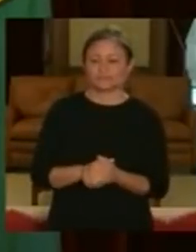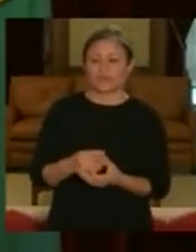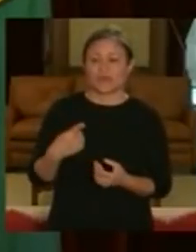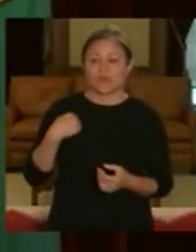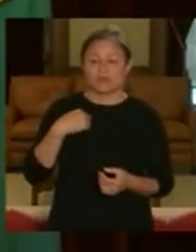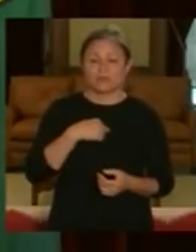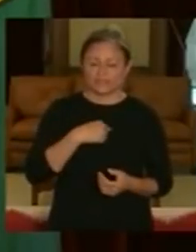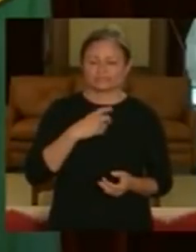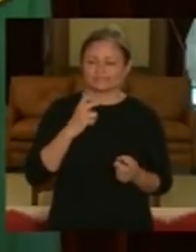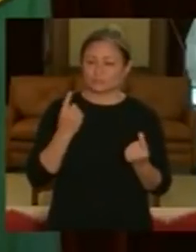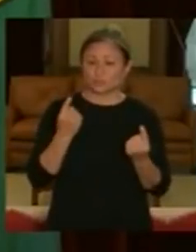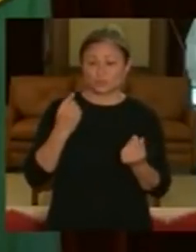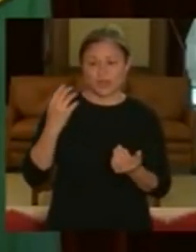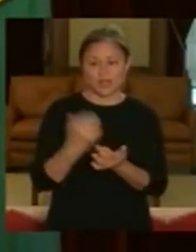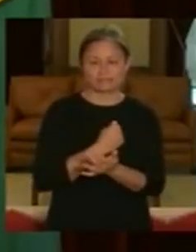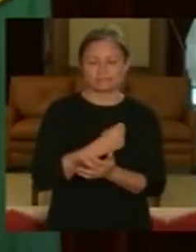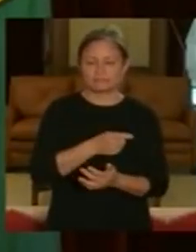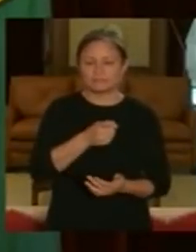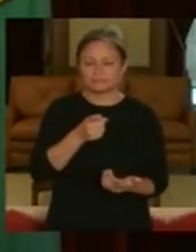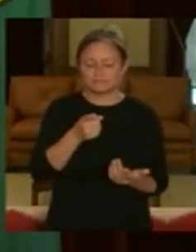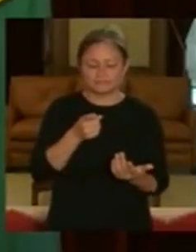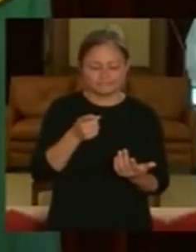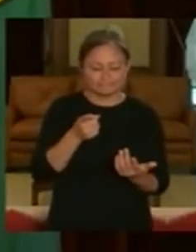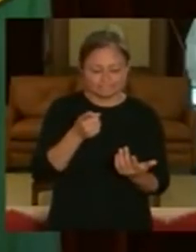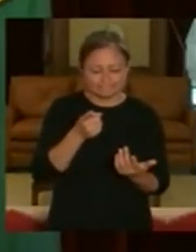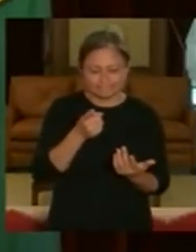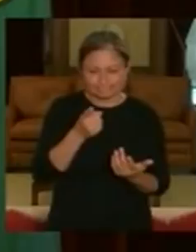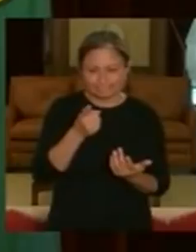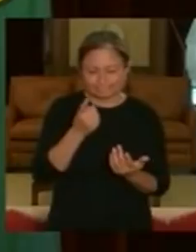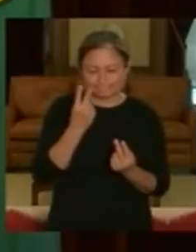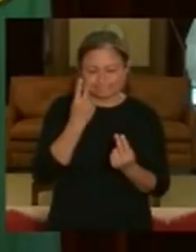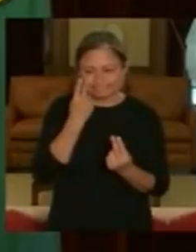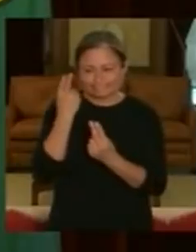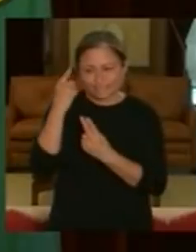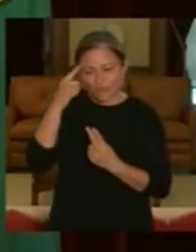ALL OF THE WASHINGTONIANS AND THEIR FAMILIES AFFECTED BY THIS VIRUS.